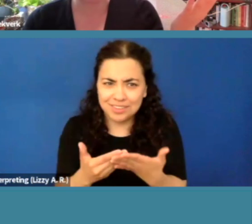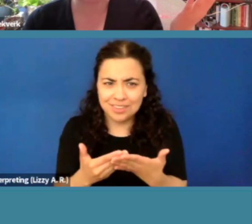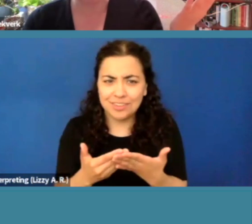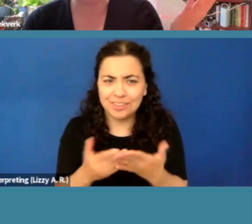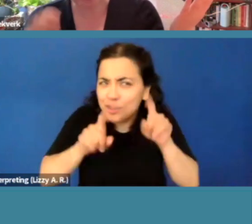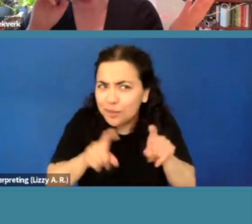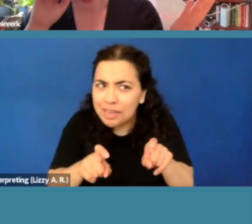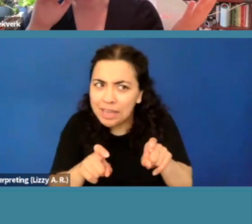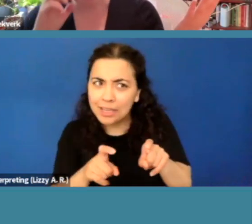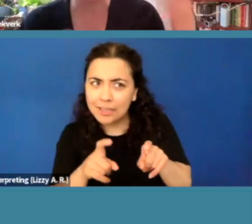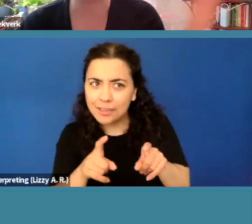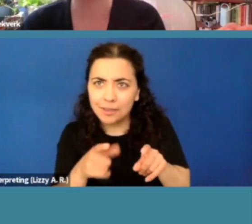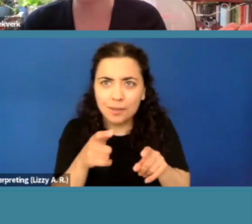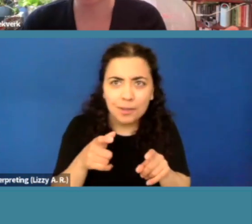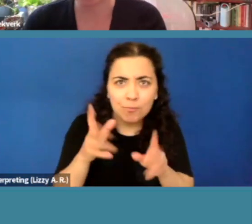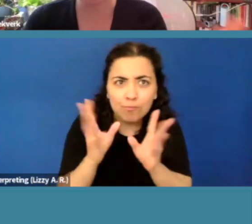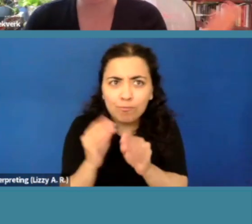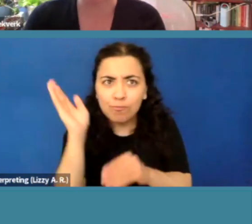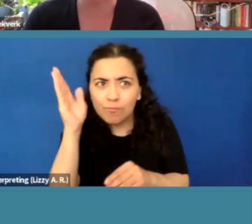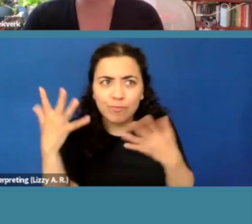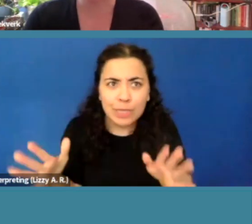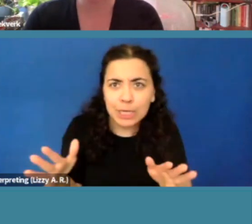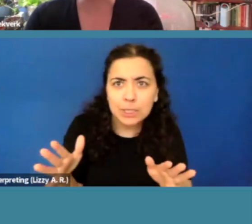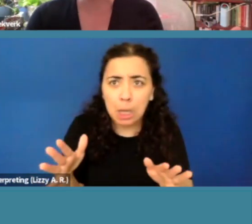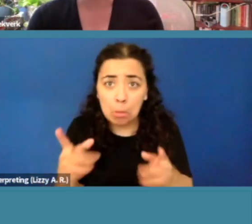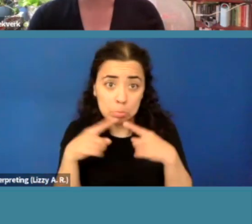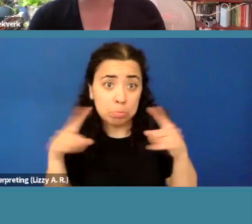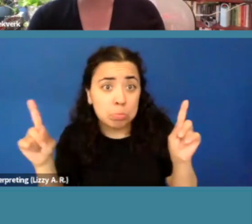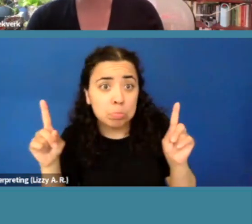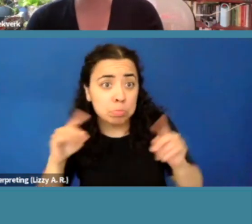after a program and make sure that it was accomplishing what you hoped.